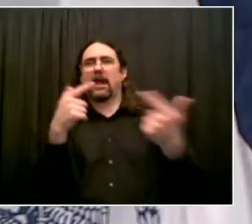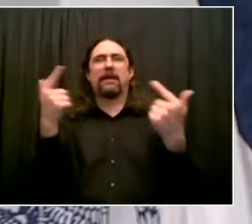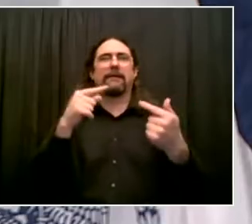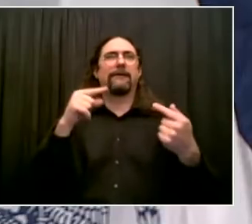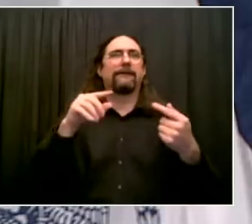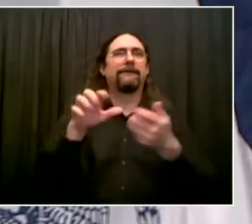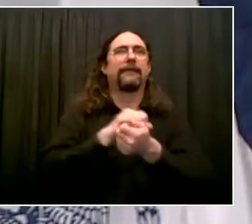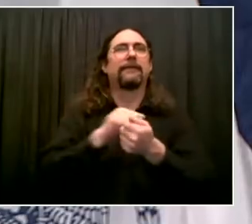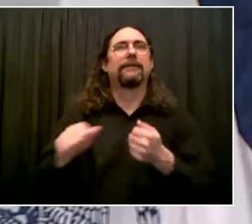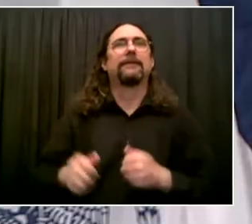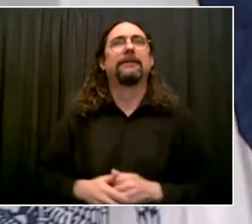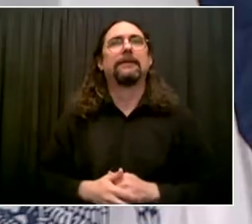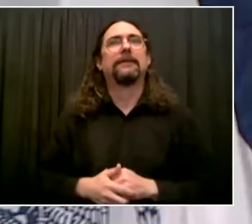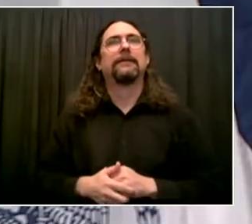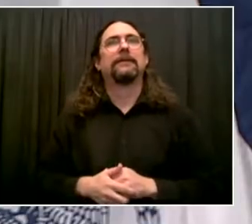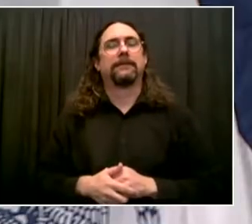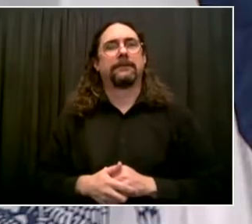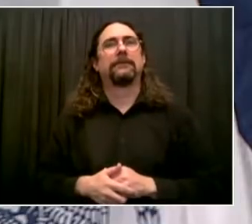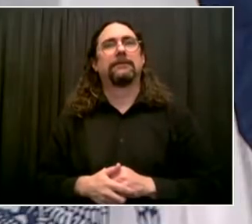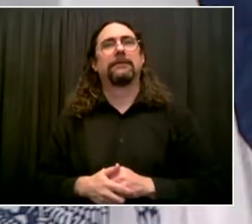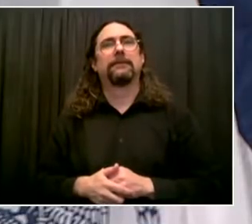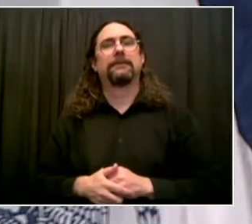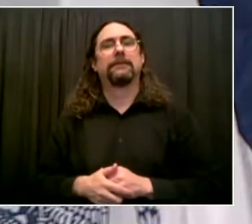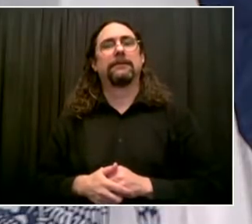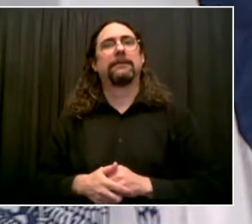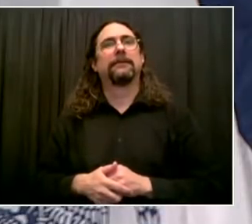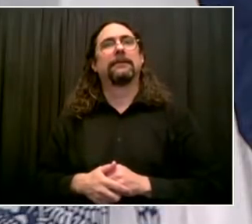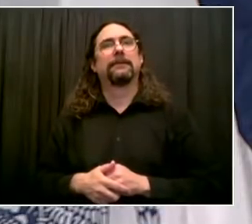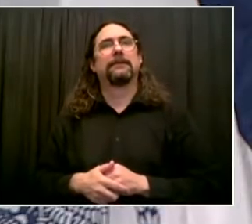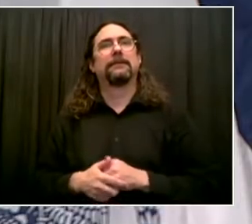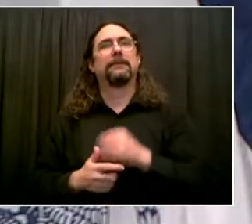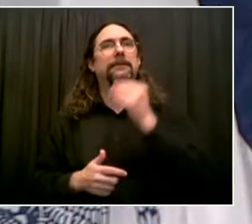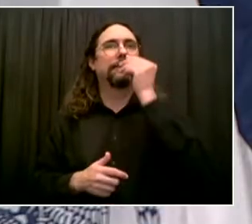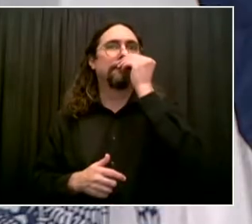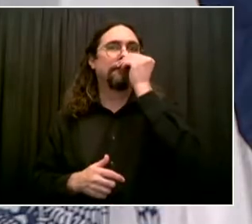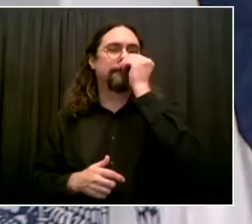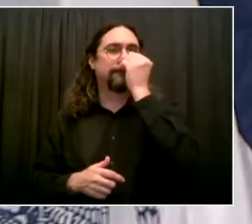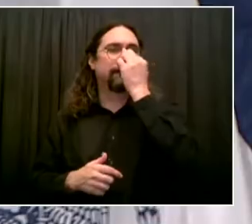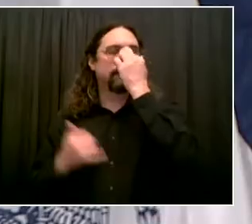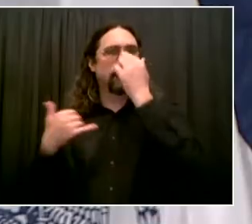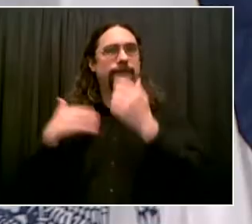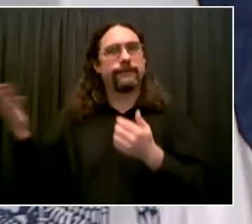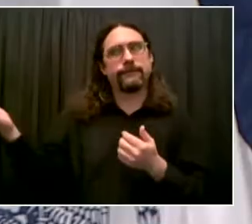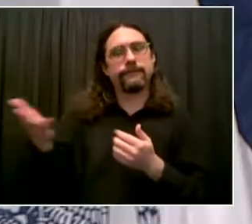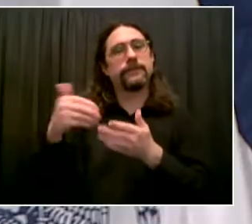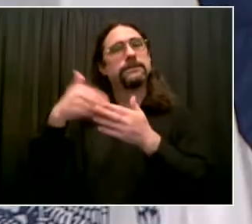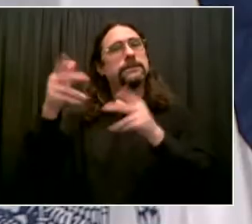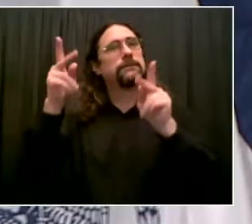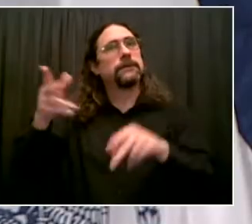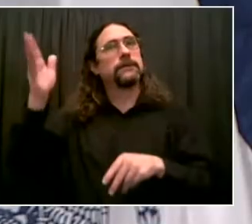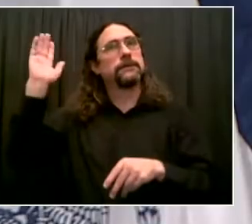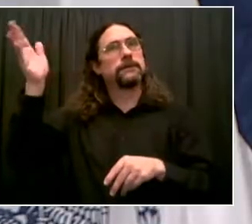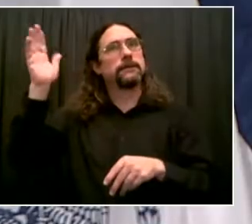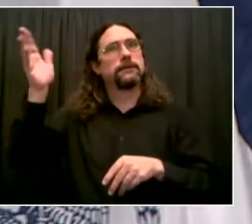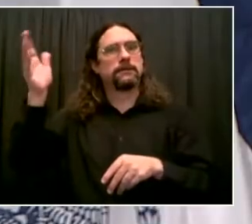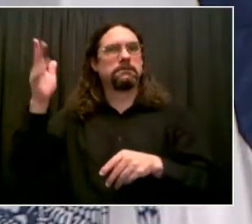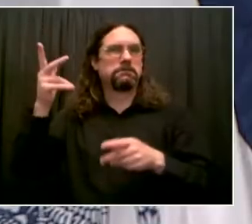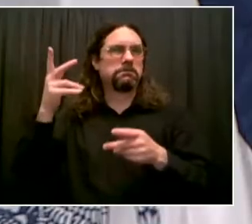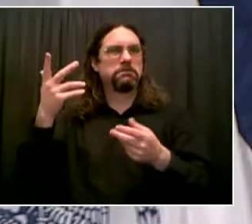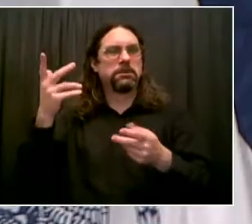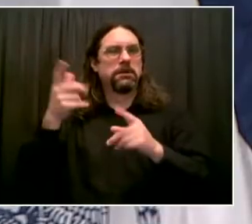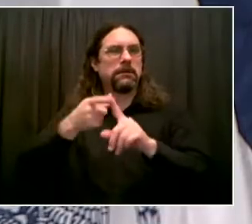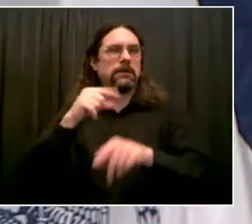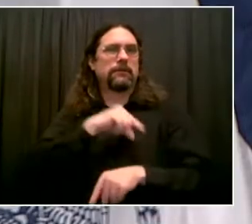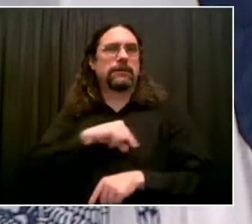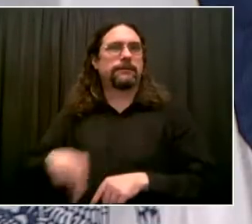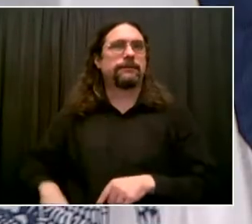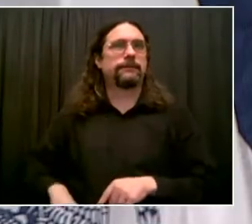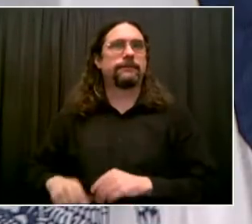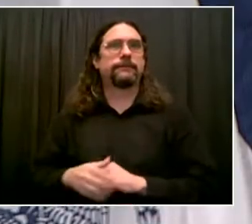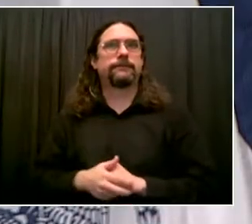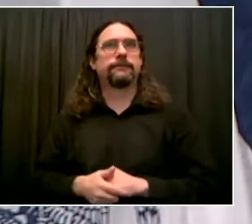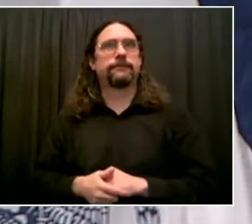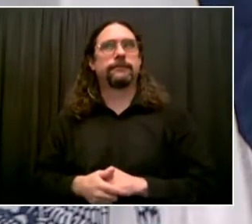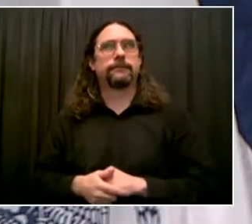THANK YOU VERY MUCH SHE, AND NOW